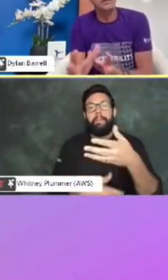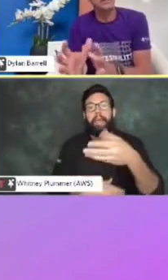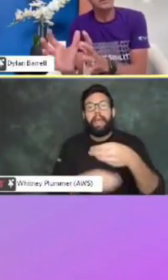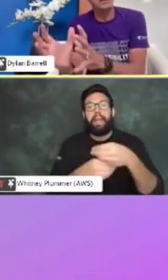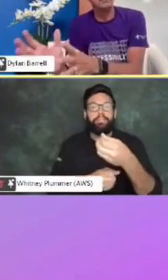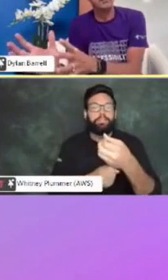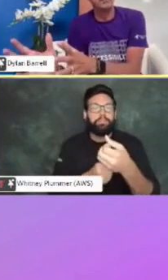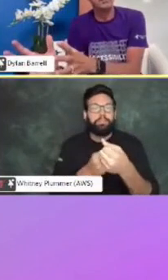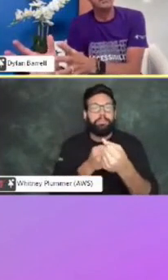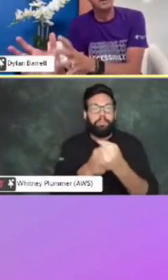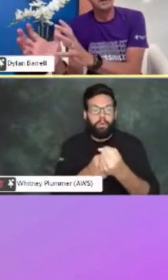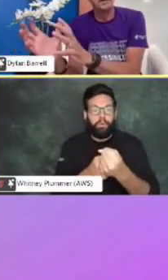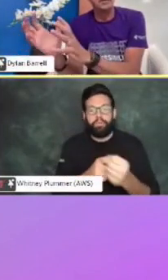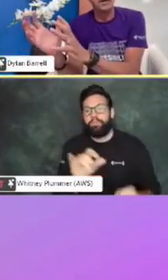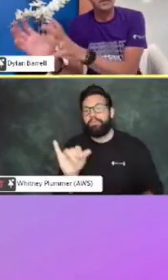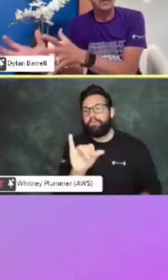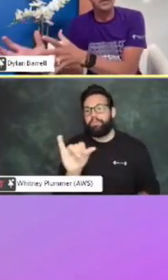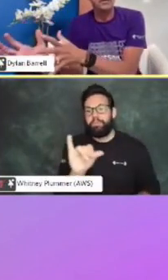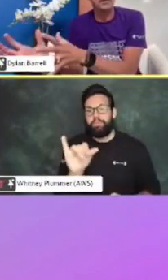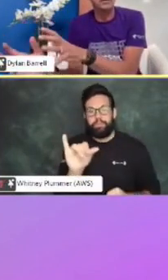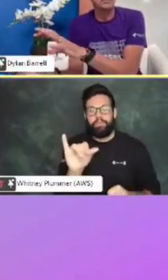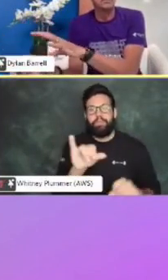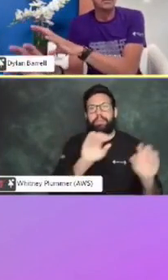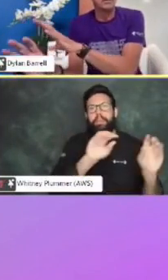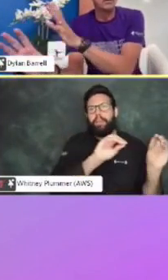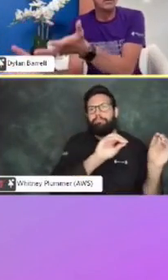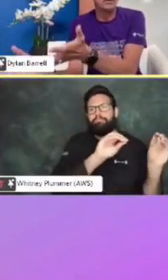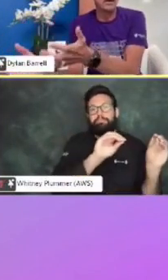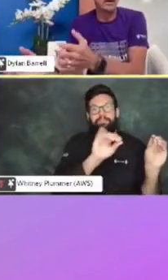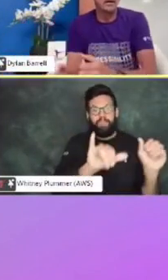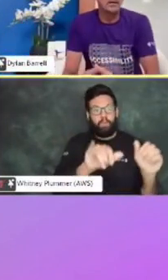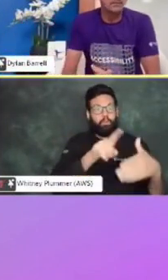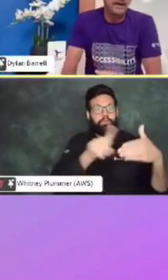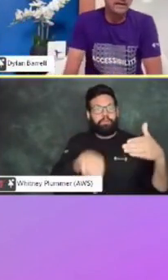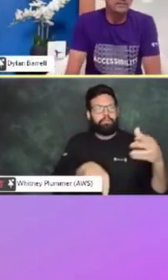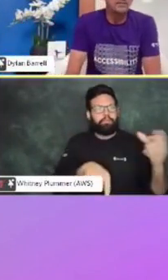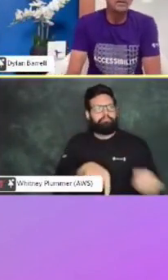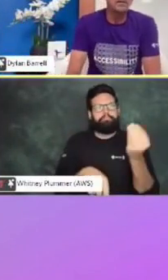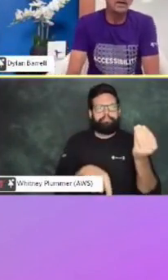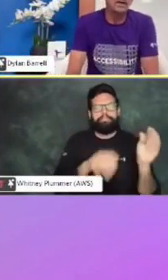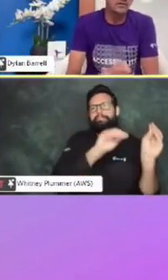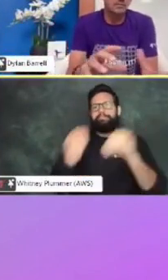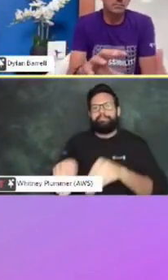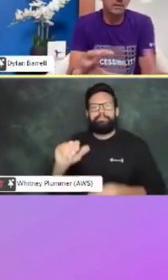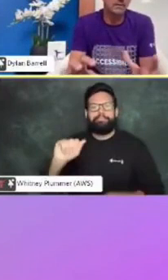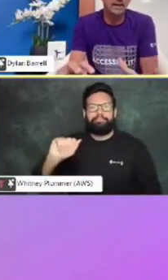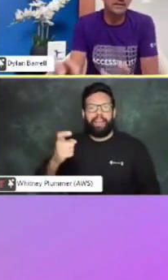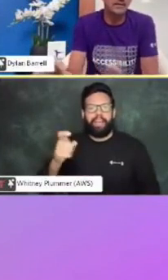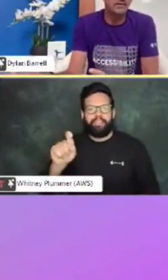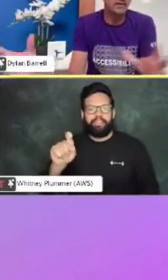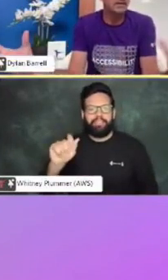and you could import them into axe auditor, where you could combine them together with other different tests